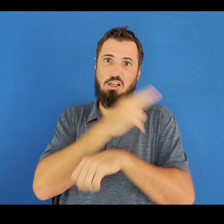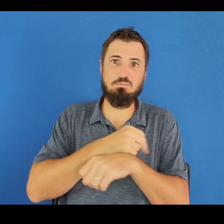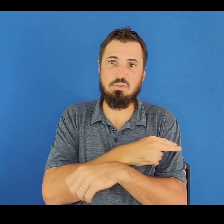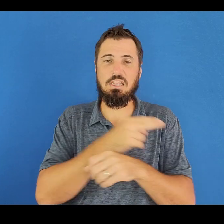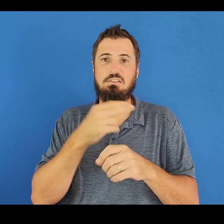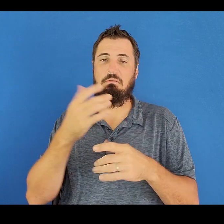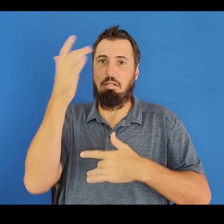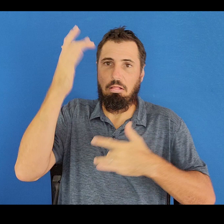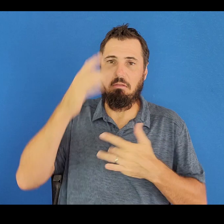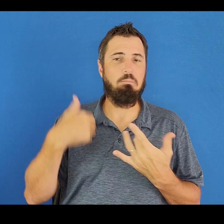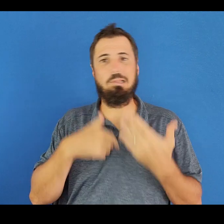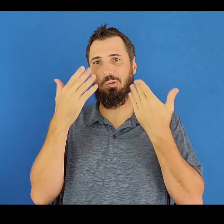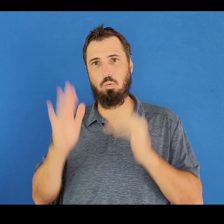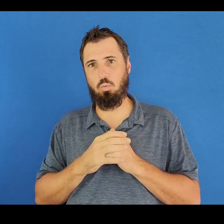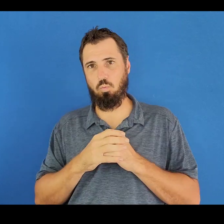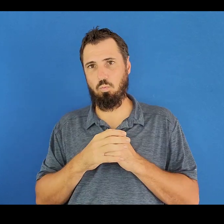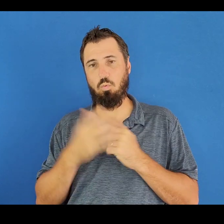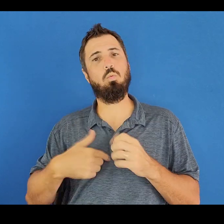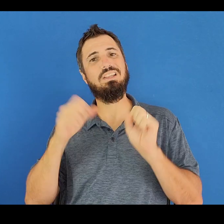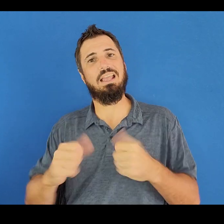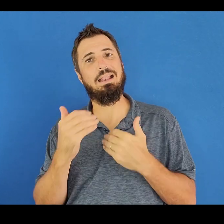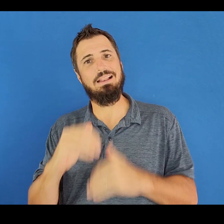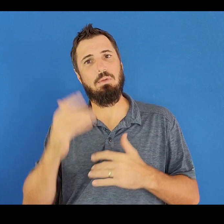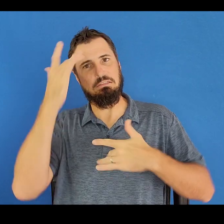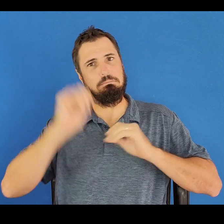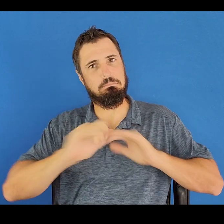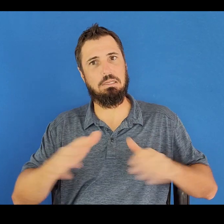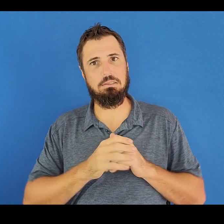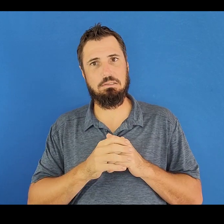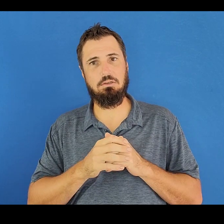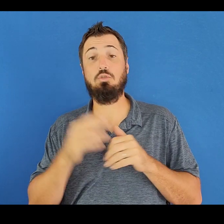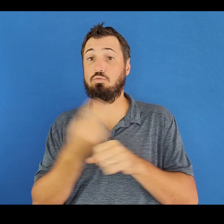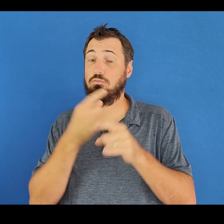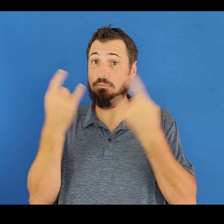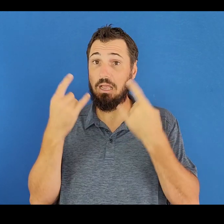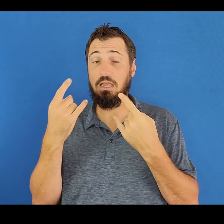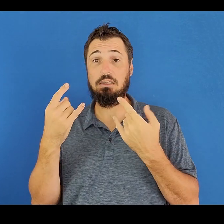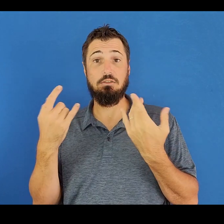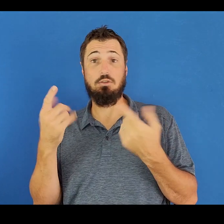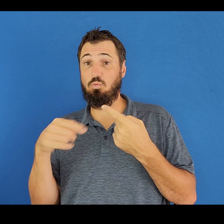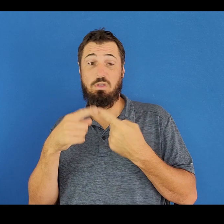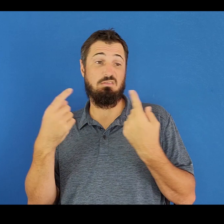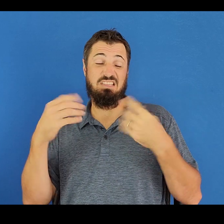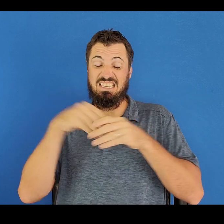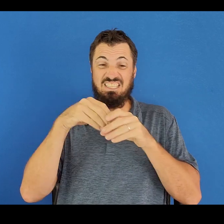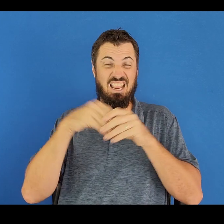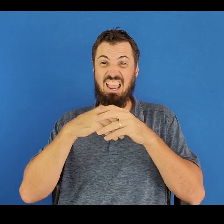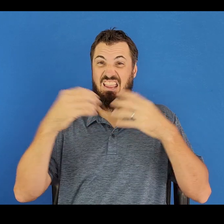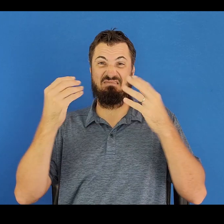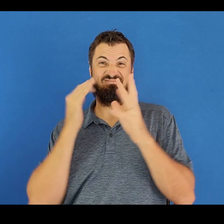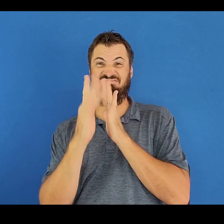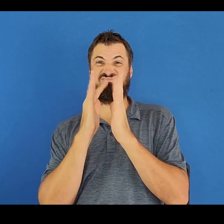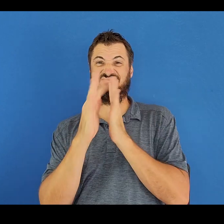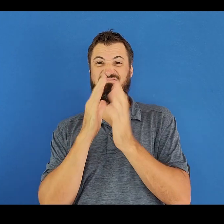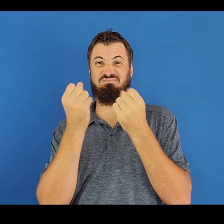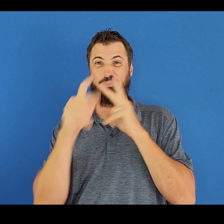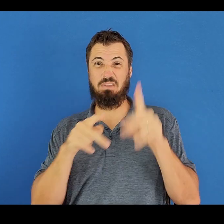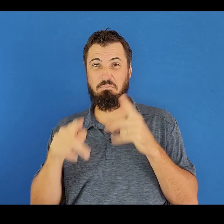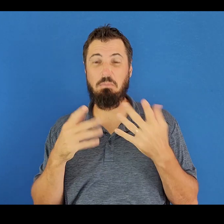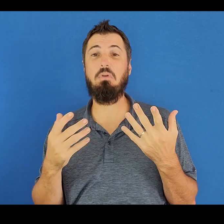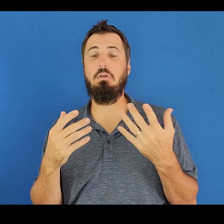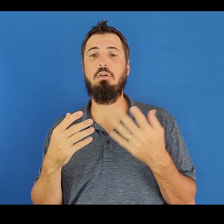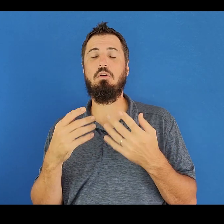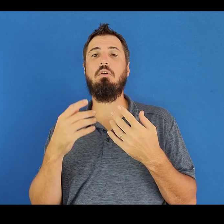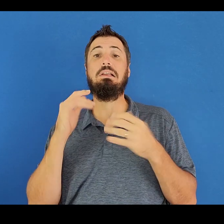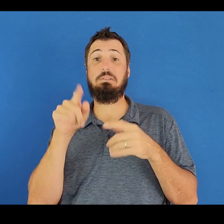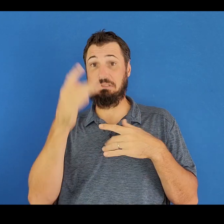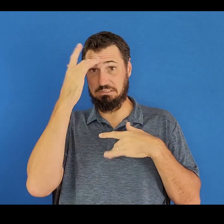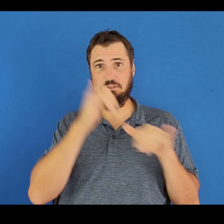variants, we can continue taking steps to minimize spread of disease: wear masks as recommended in crowded, indoor, or poorly ventilated places; stay home when you are sick; and